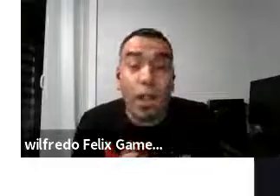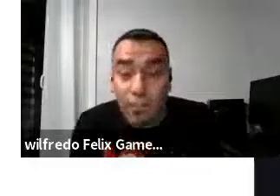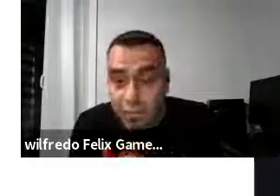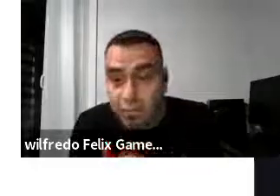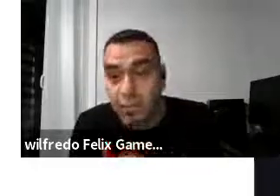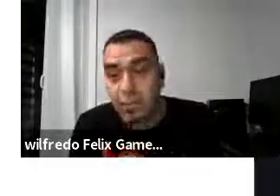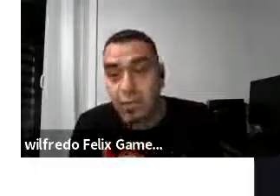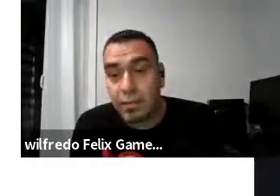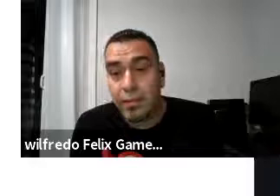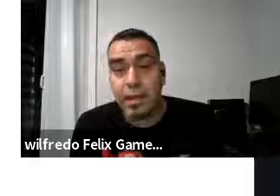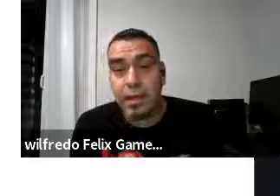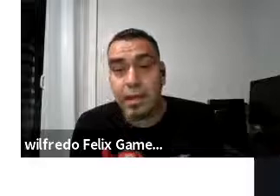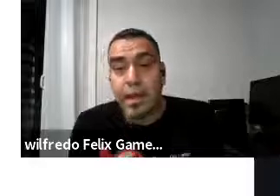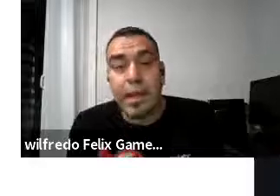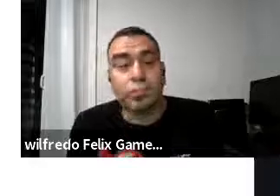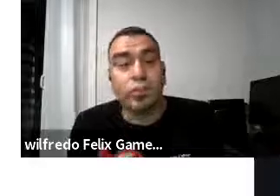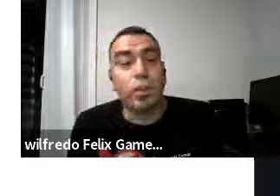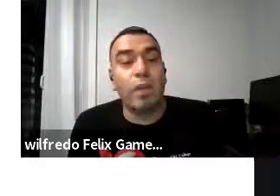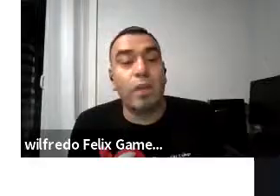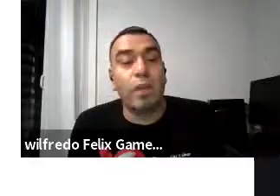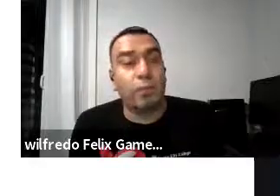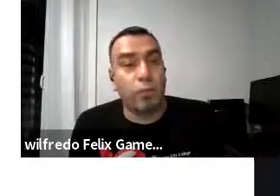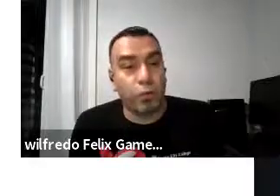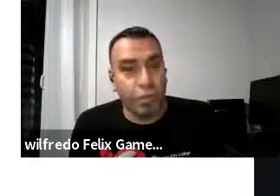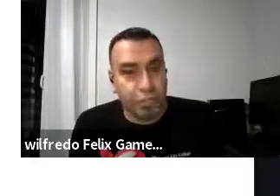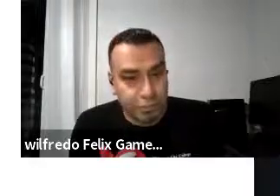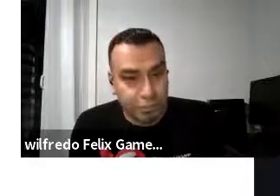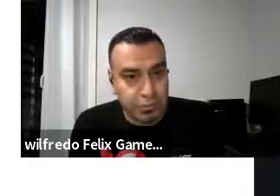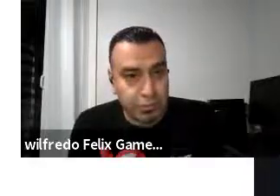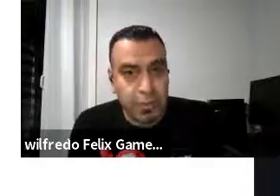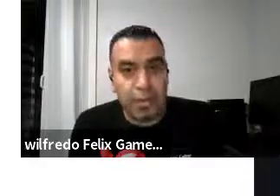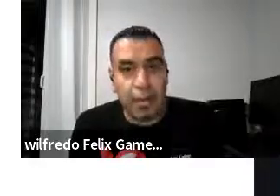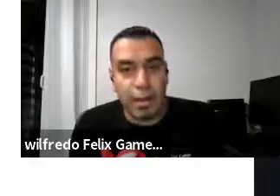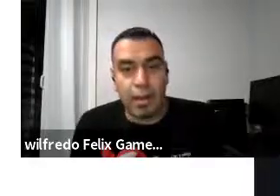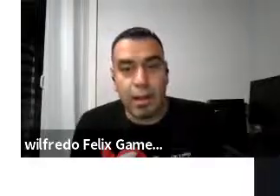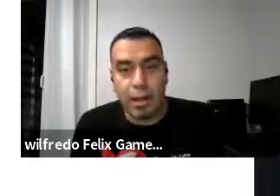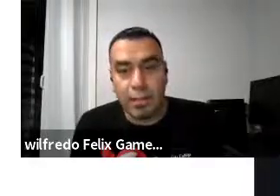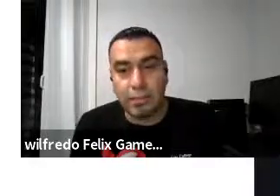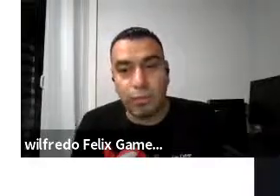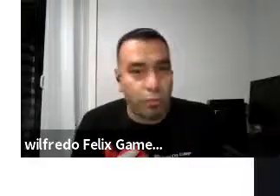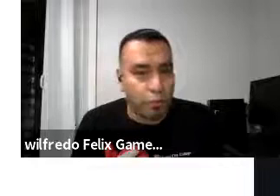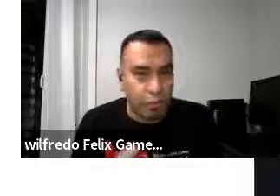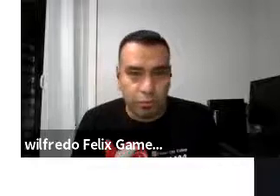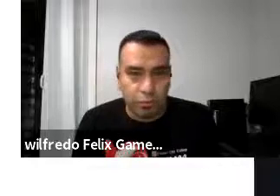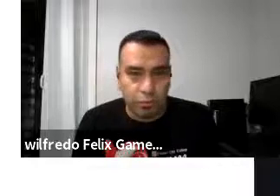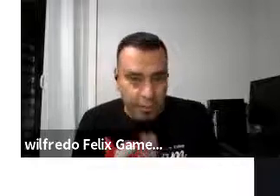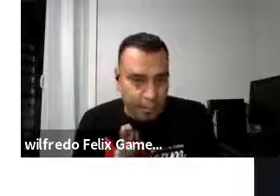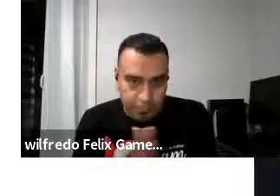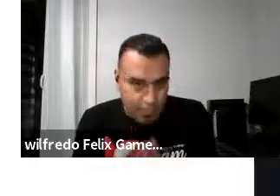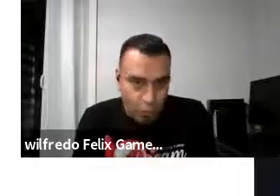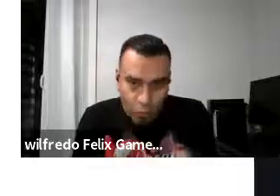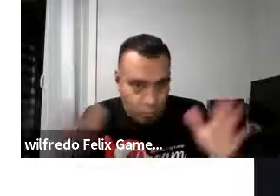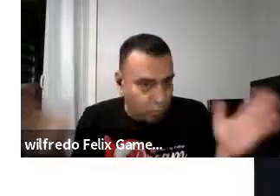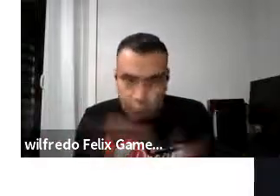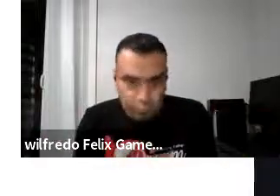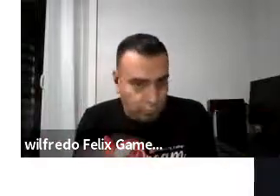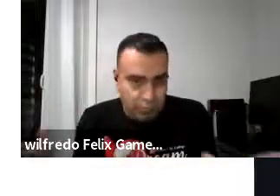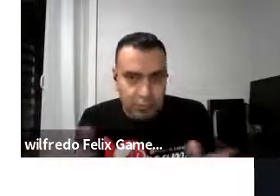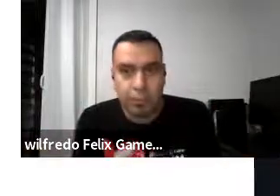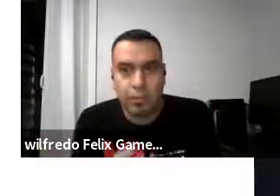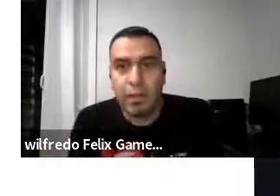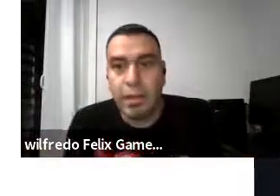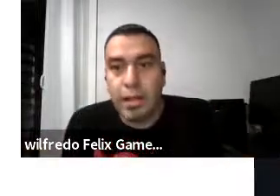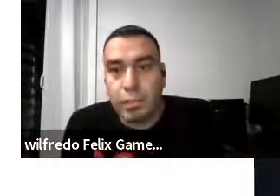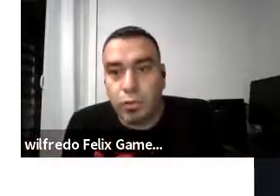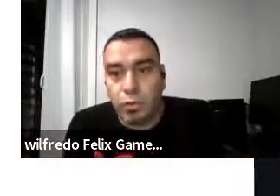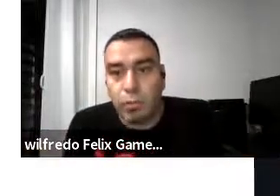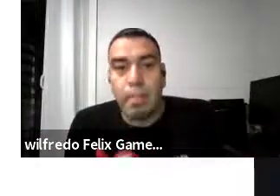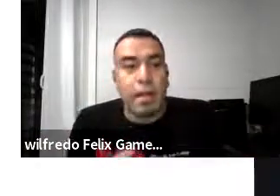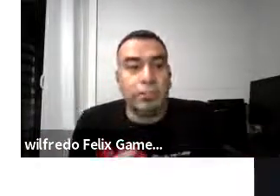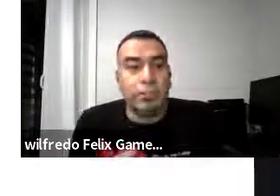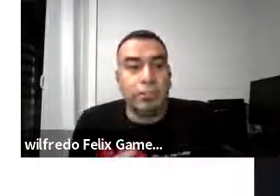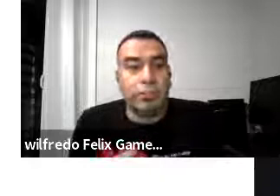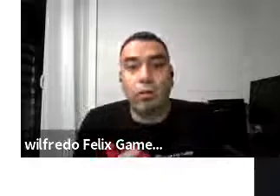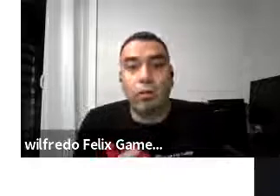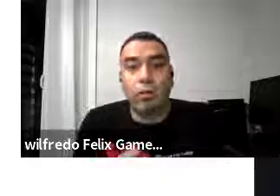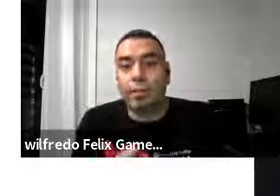qualify and it's only available for four years, okay, and that one is available for use in the whole system. So as you can tell,